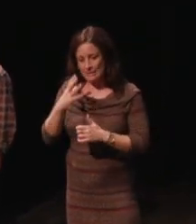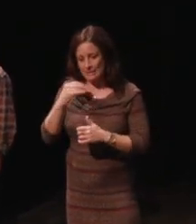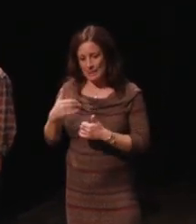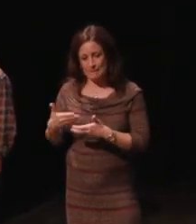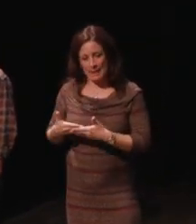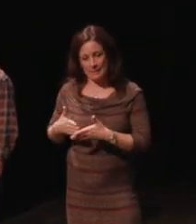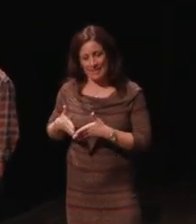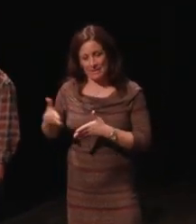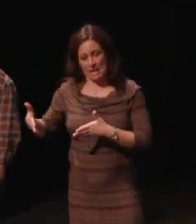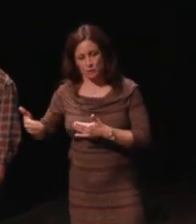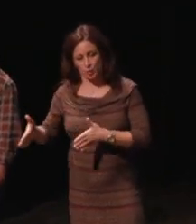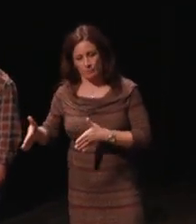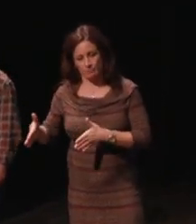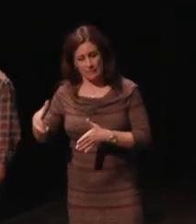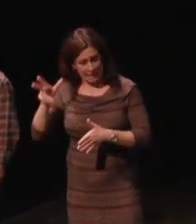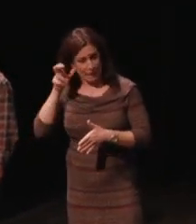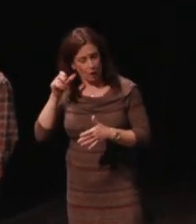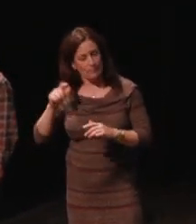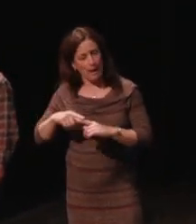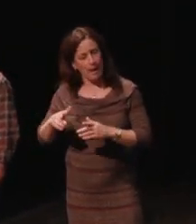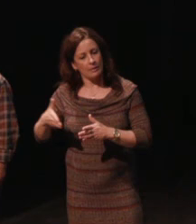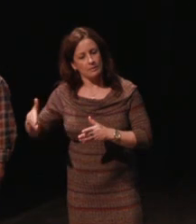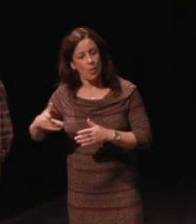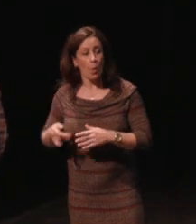a gamer that's playing during a boring lecture.